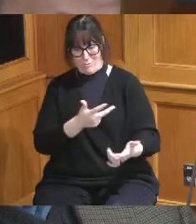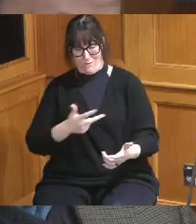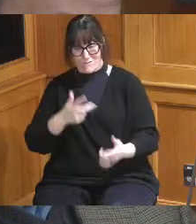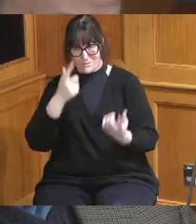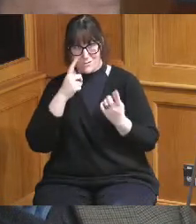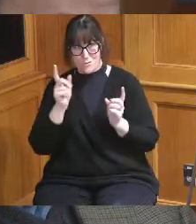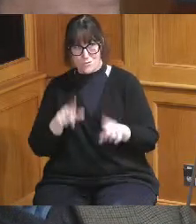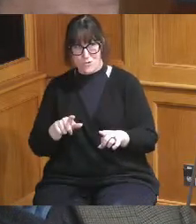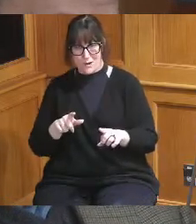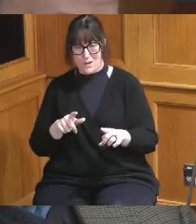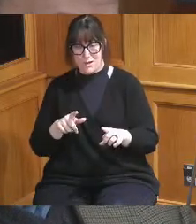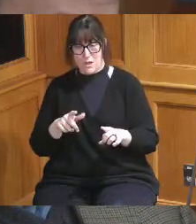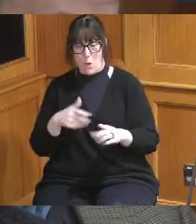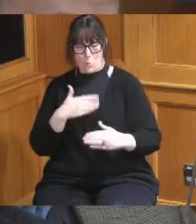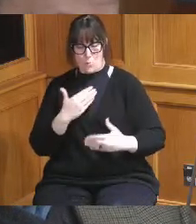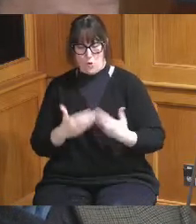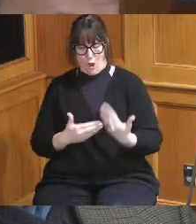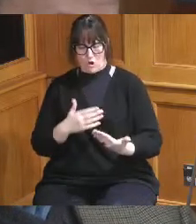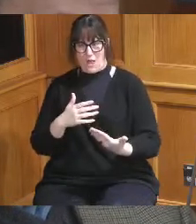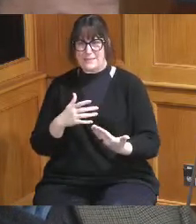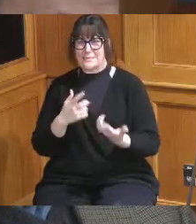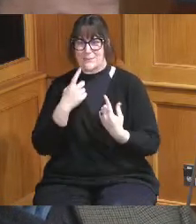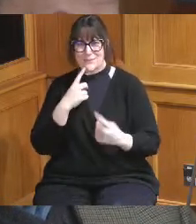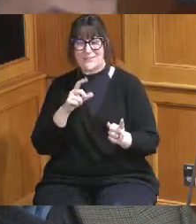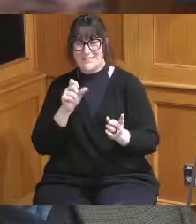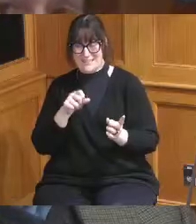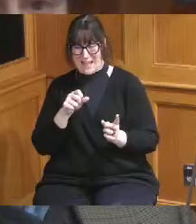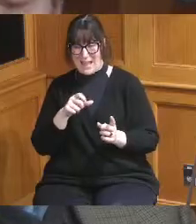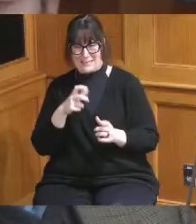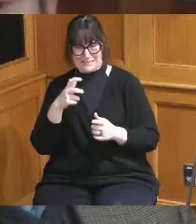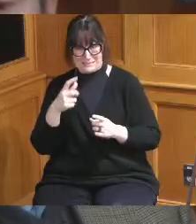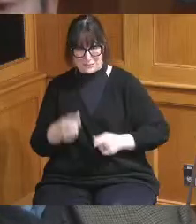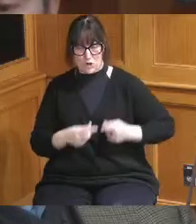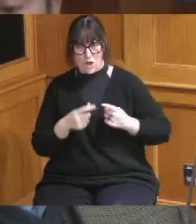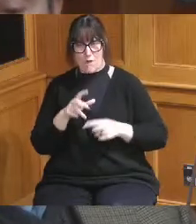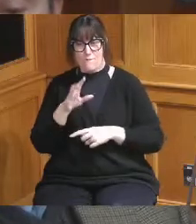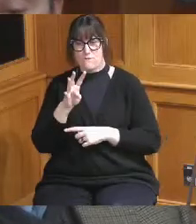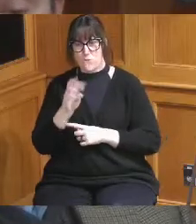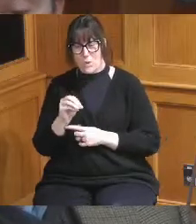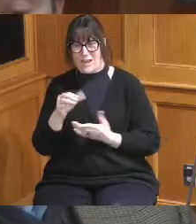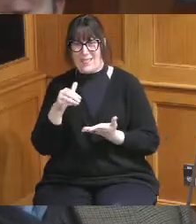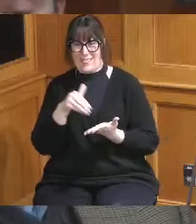progress We Now understand it's very difficult 40,000 units and it's going to be even more than